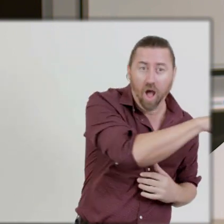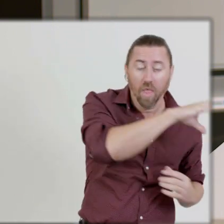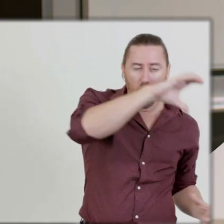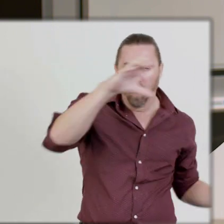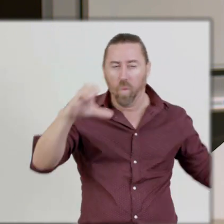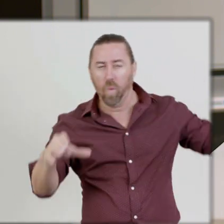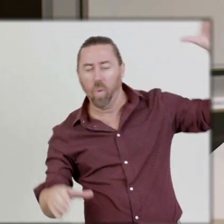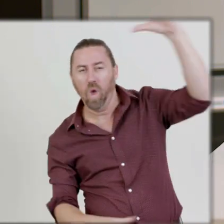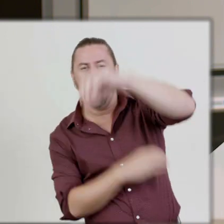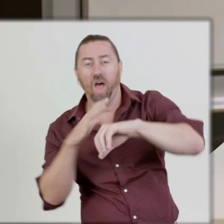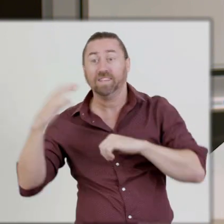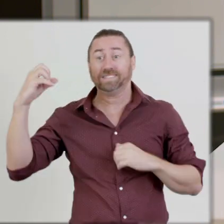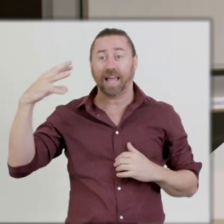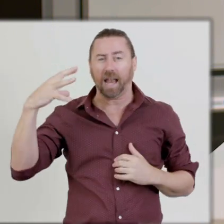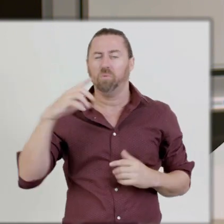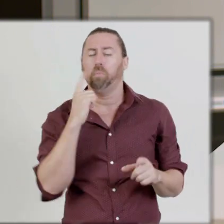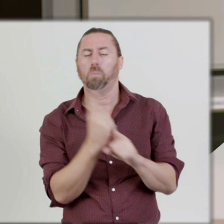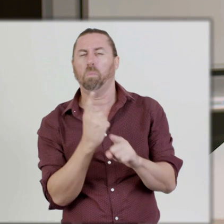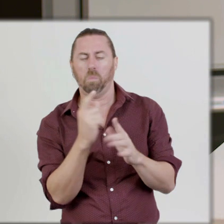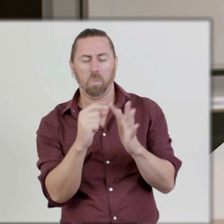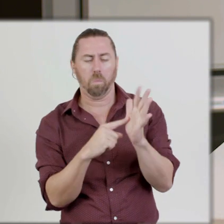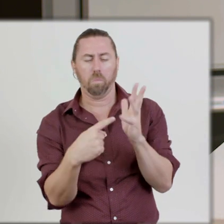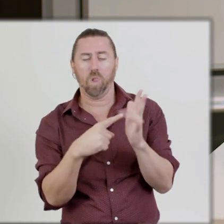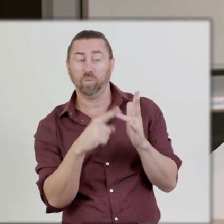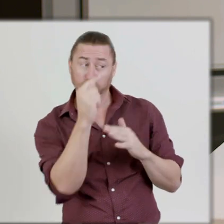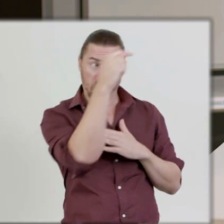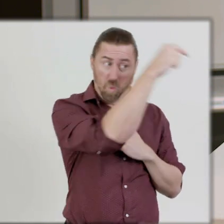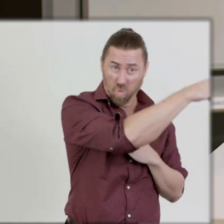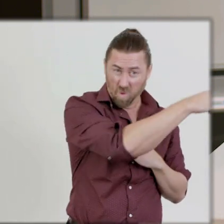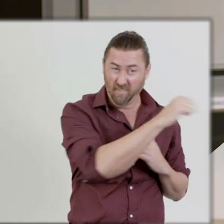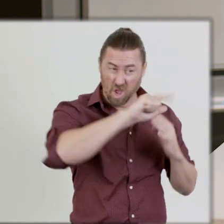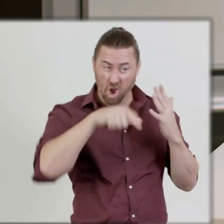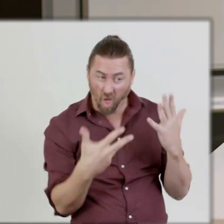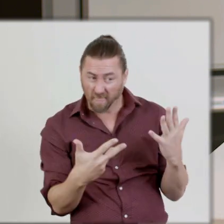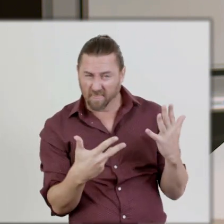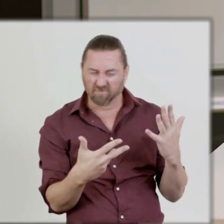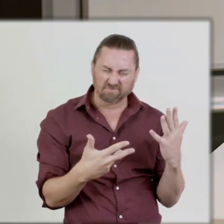Some scientists refer to Pluto as the ninth planet, and there is some debate between astronomers over this.